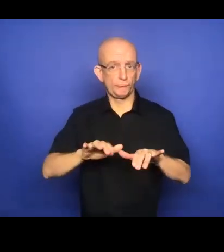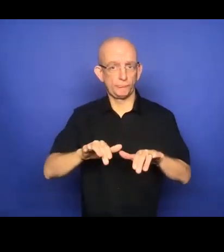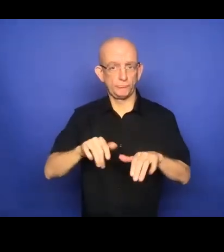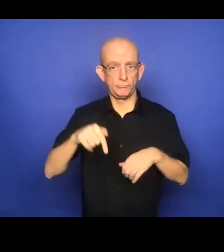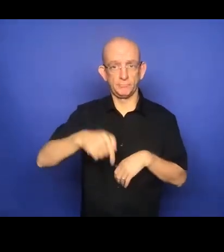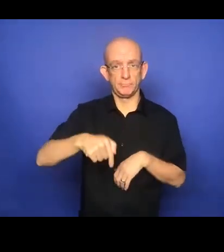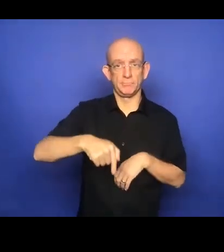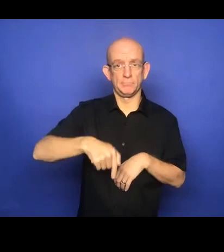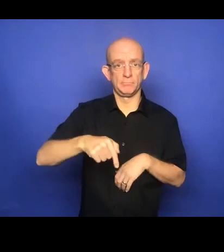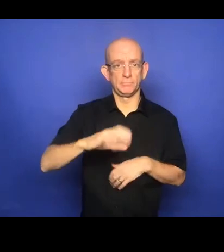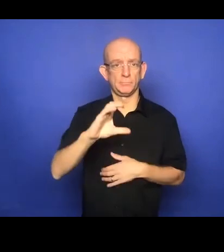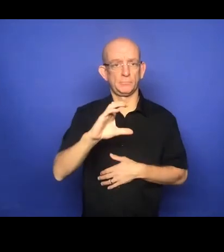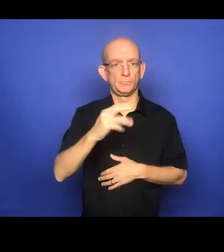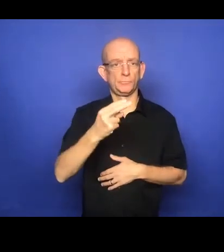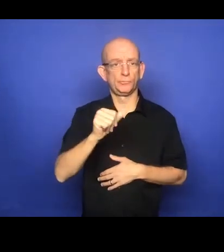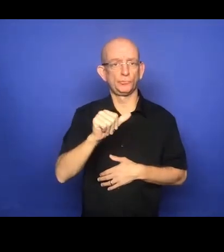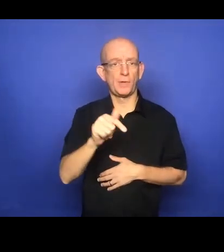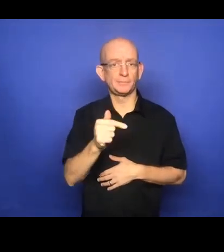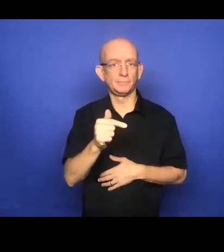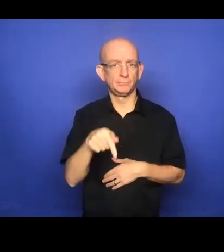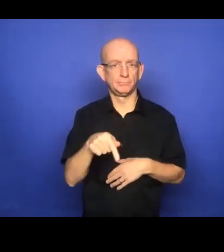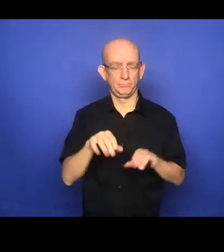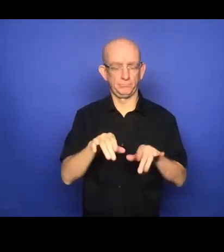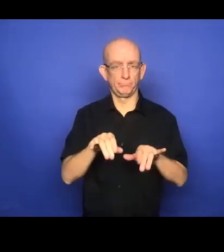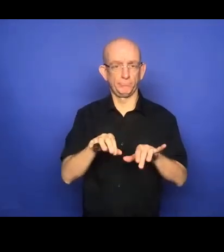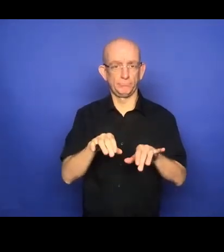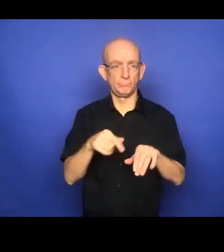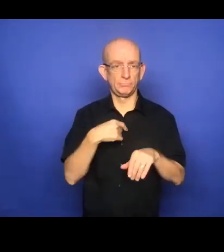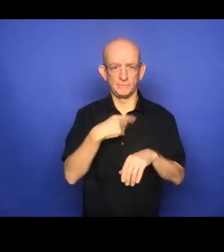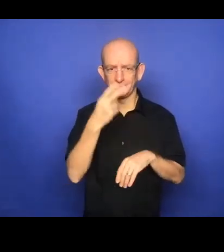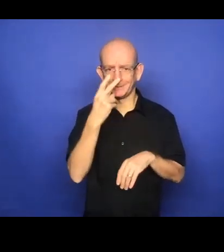. We have seen an array of